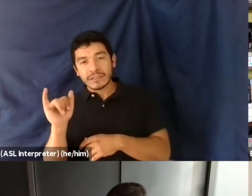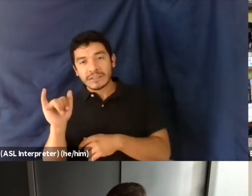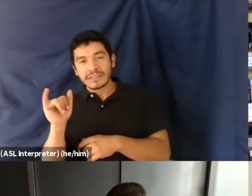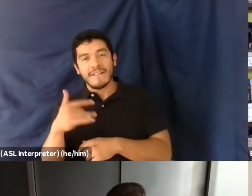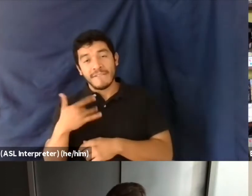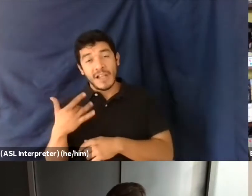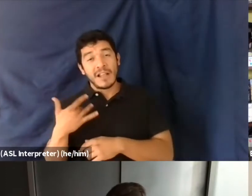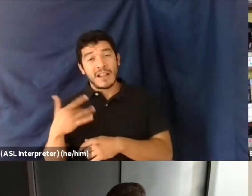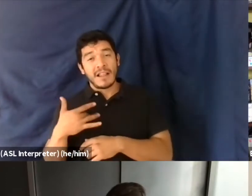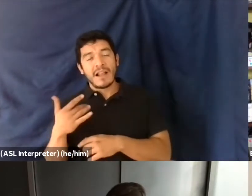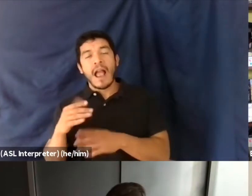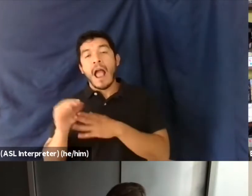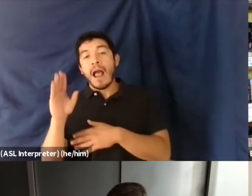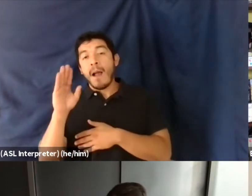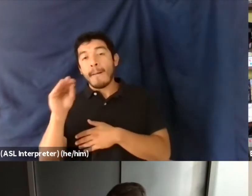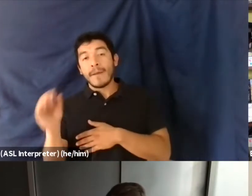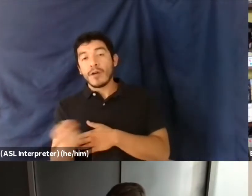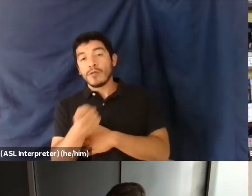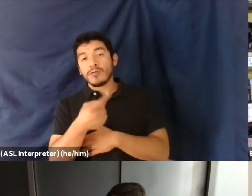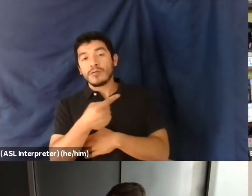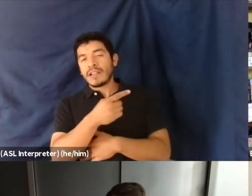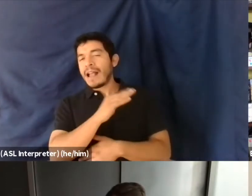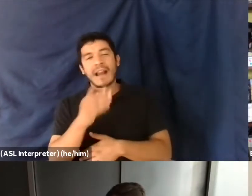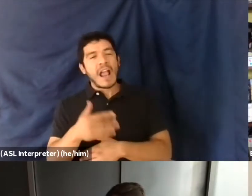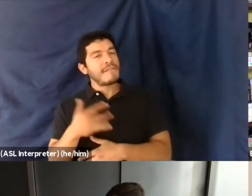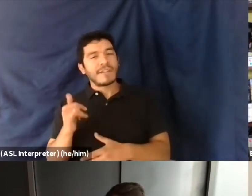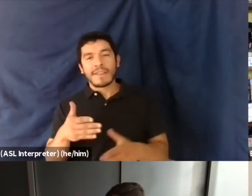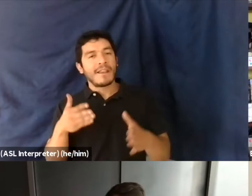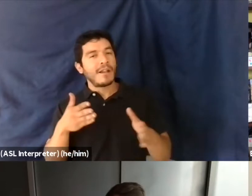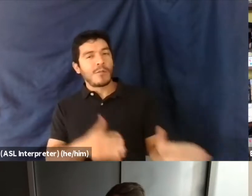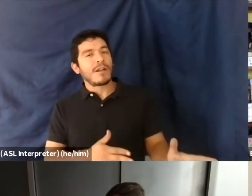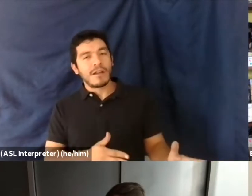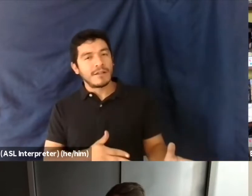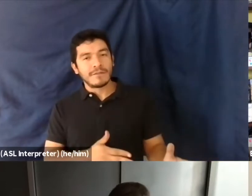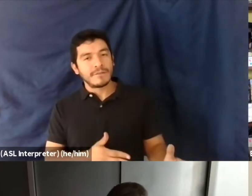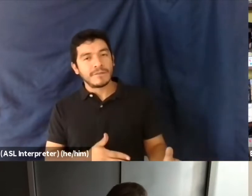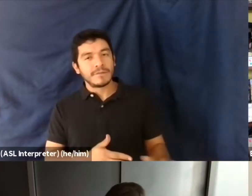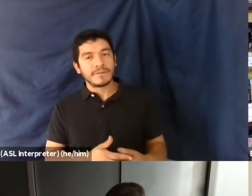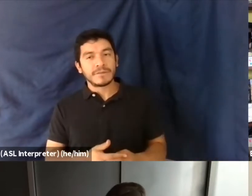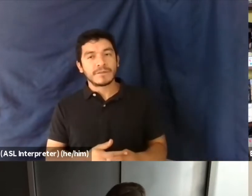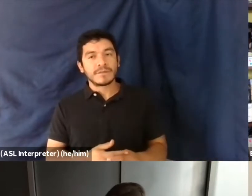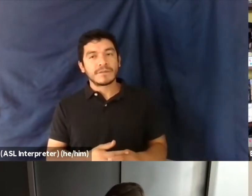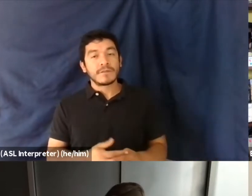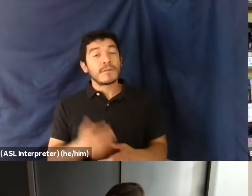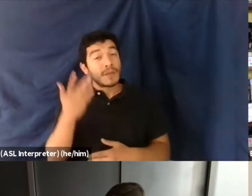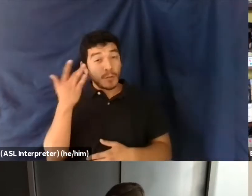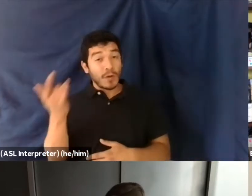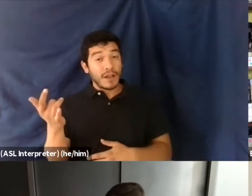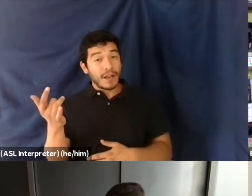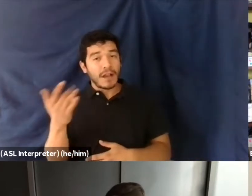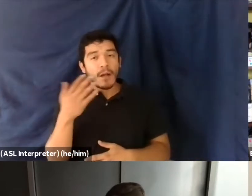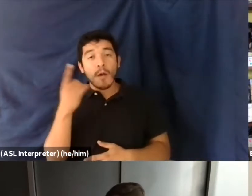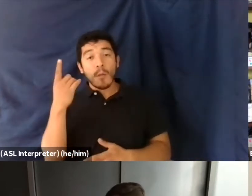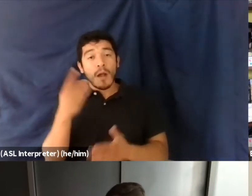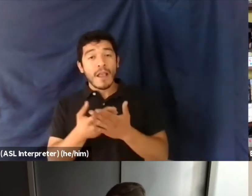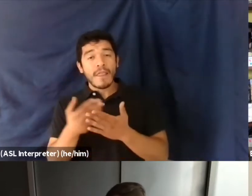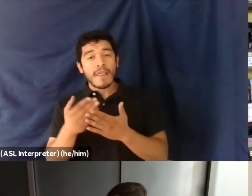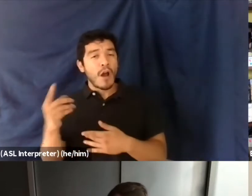in Bo's, you know, it never feels that way. And I think why one thing that we've always felt that's really important is to also just get this movie